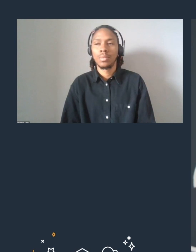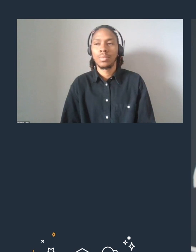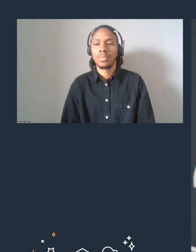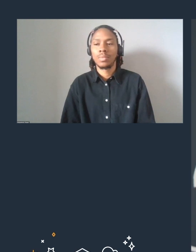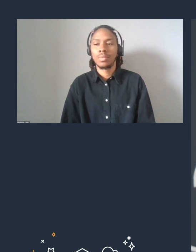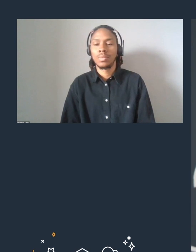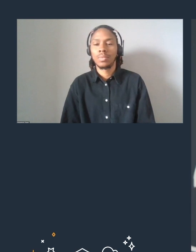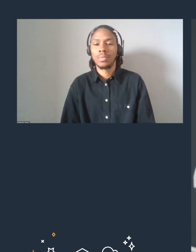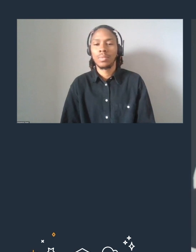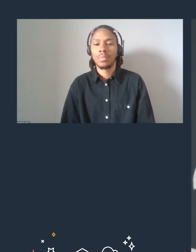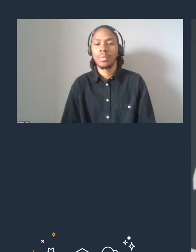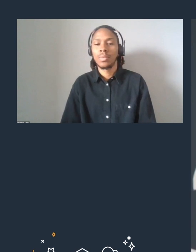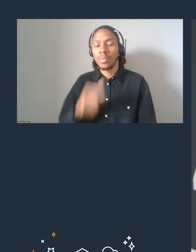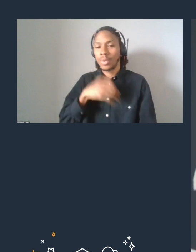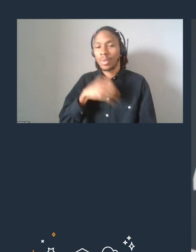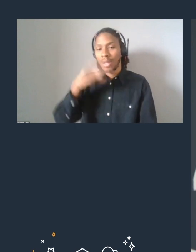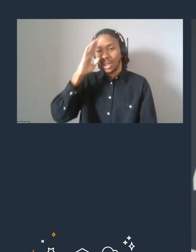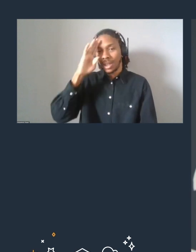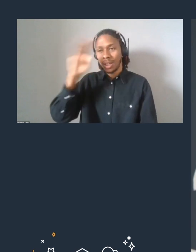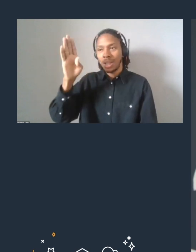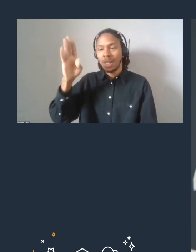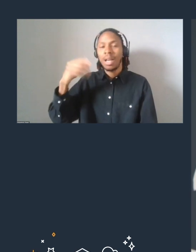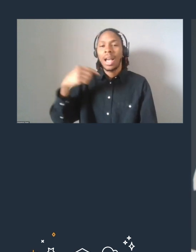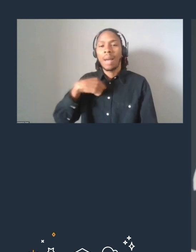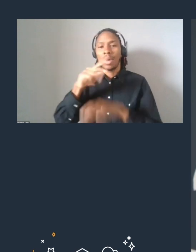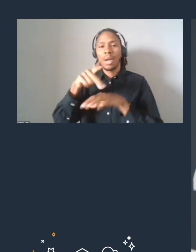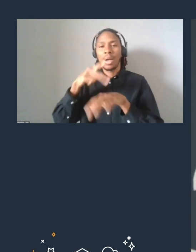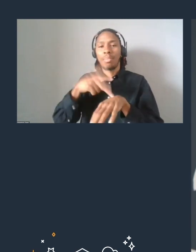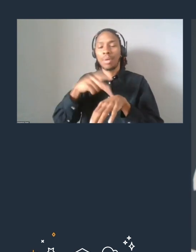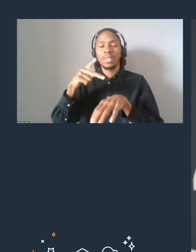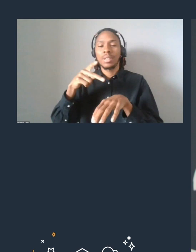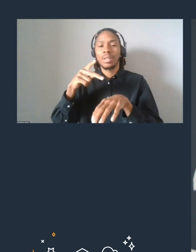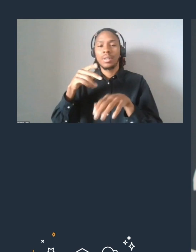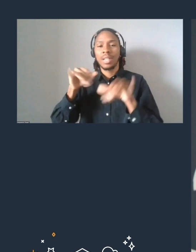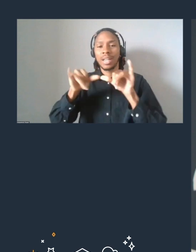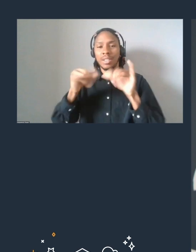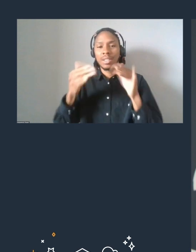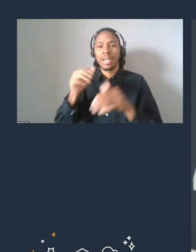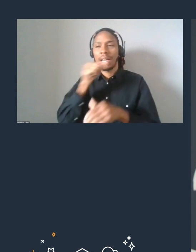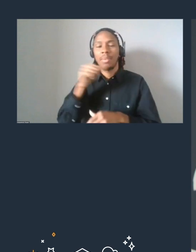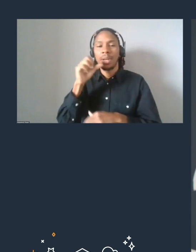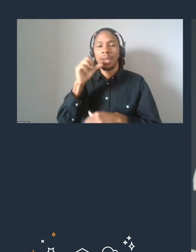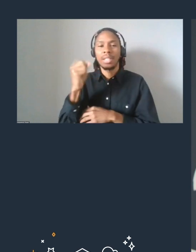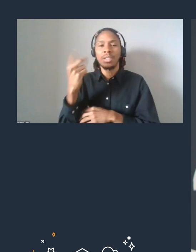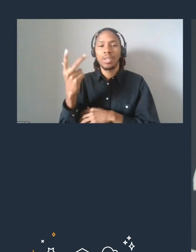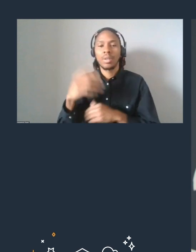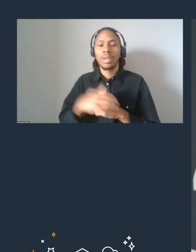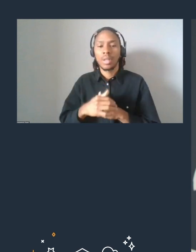Hello, I'm Anusha, a principal engineer on Amazon S3. So far Nitish walked us through how you can get